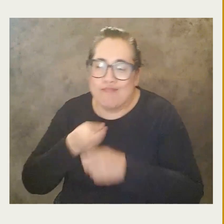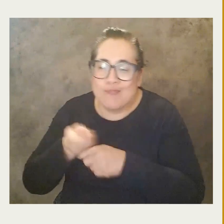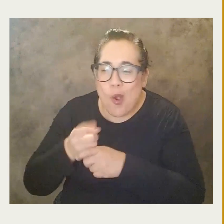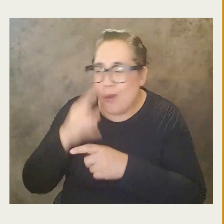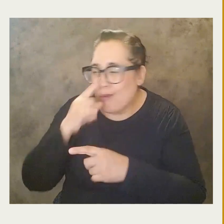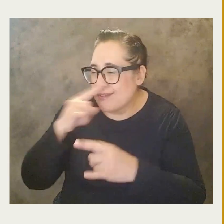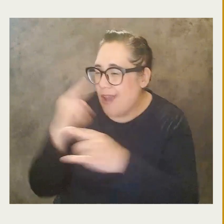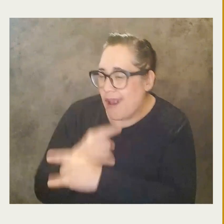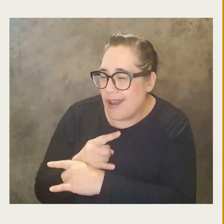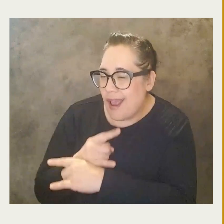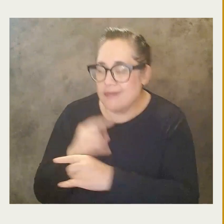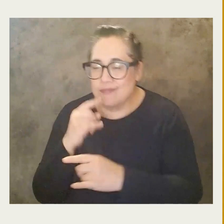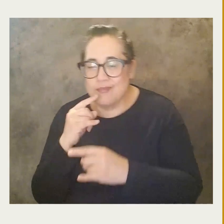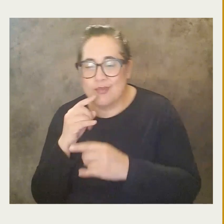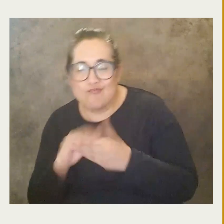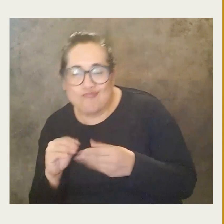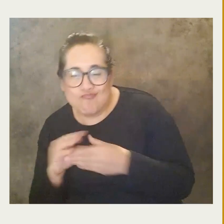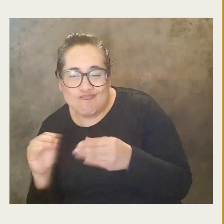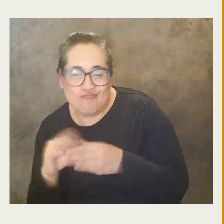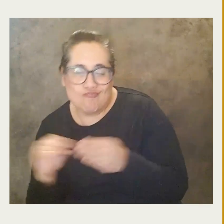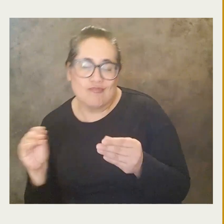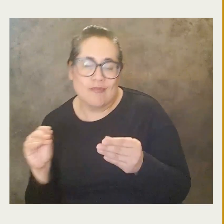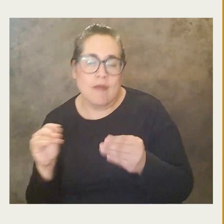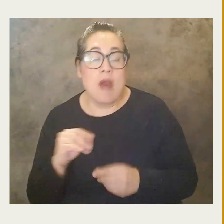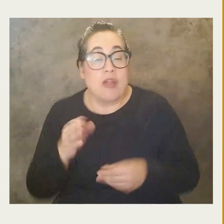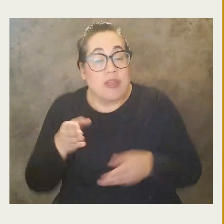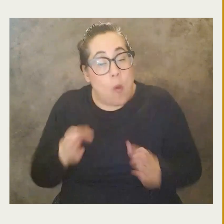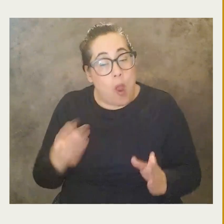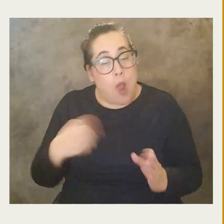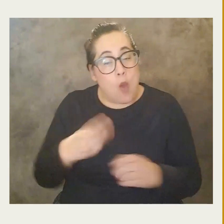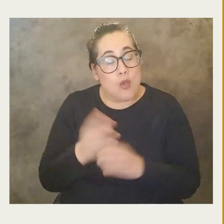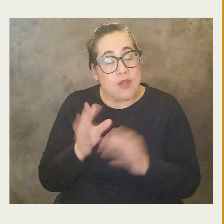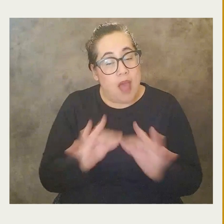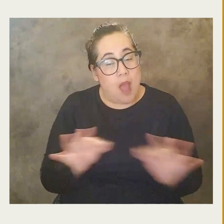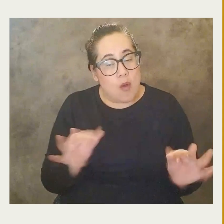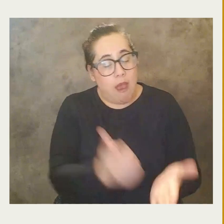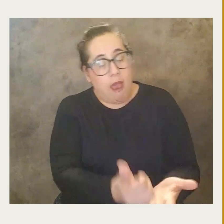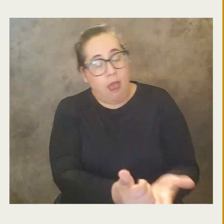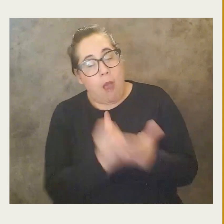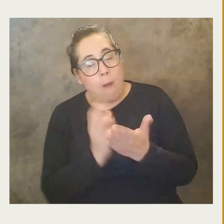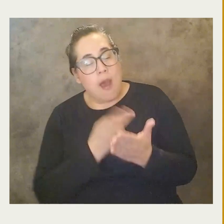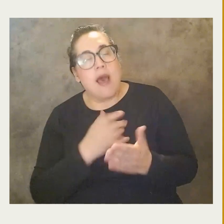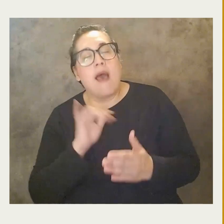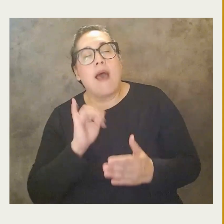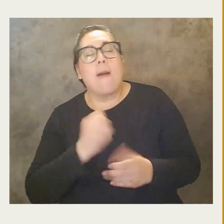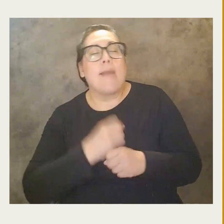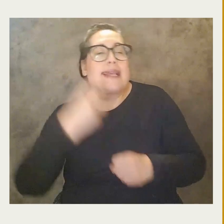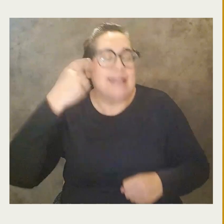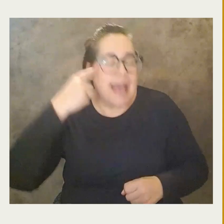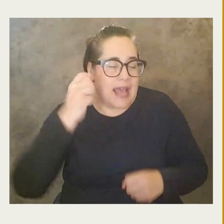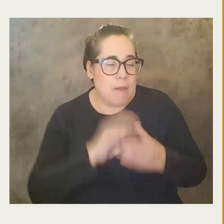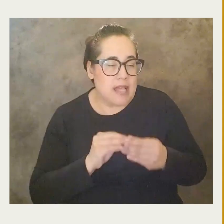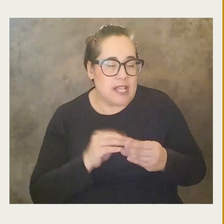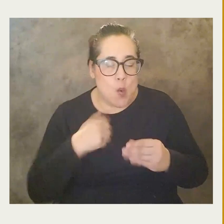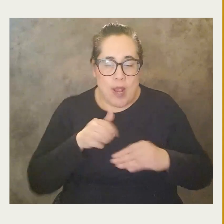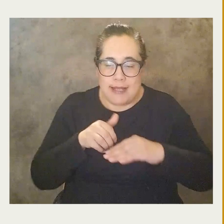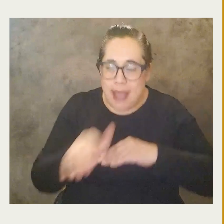sarcasm, or storytelling. The way we use language helps us make sense of the ... messages we send and receive.